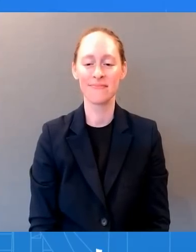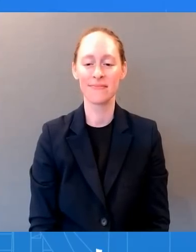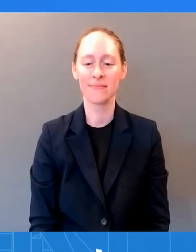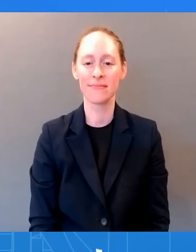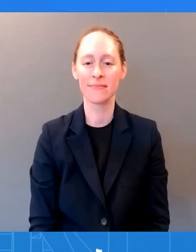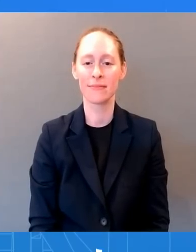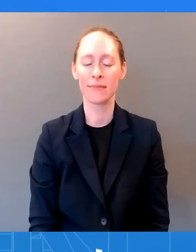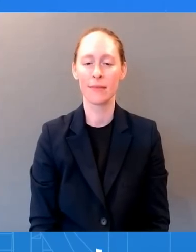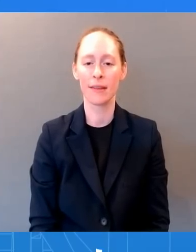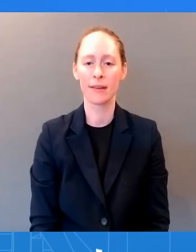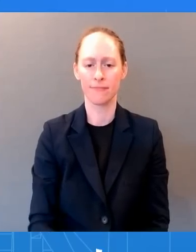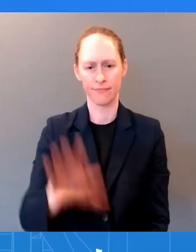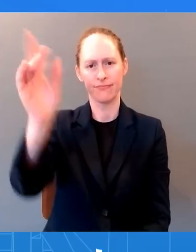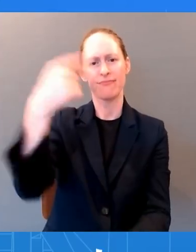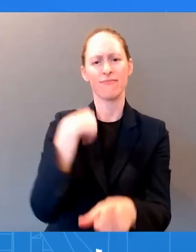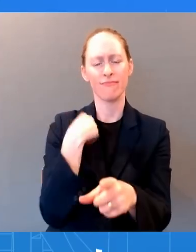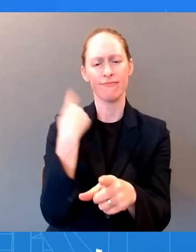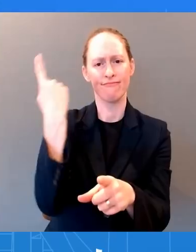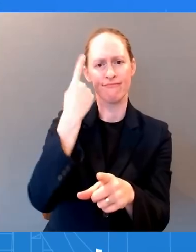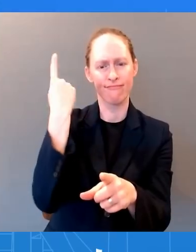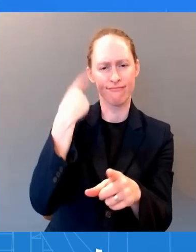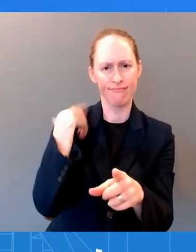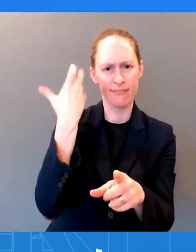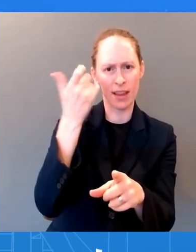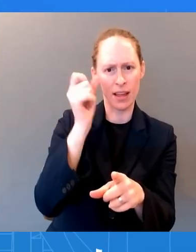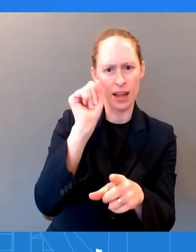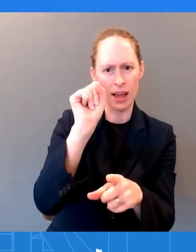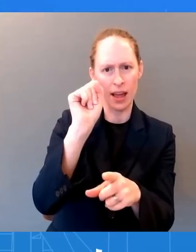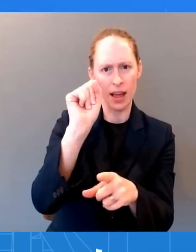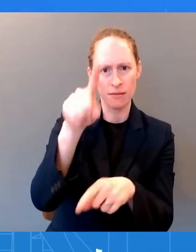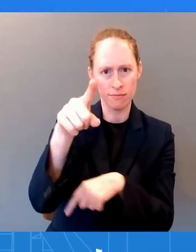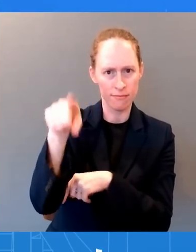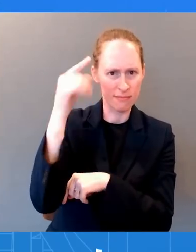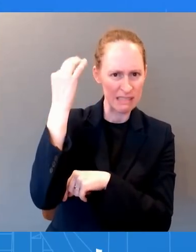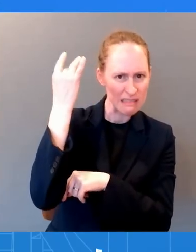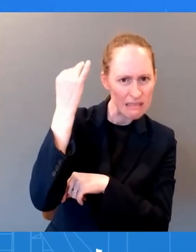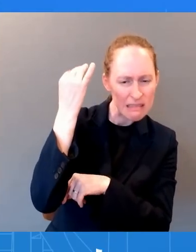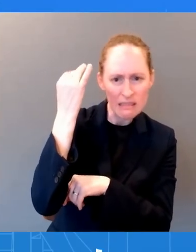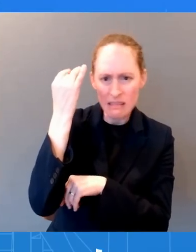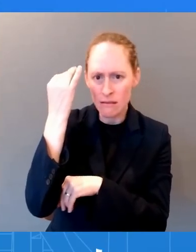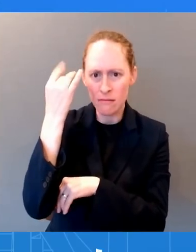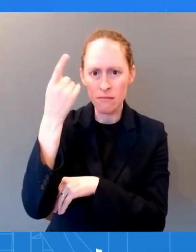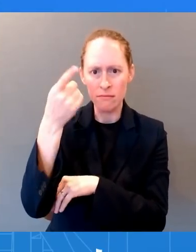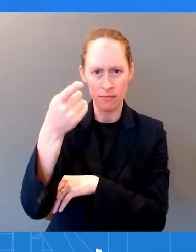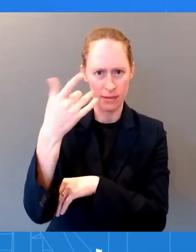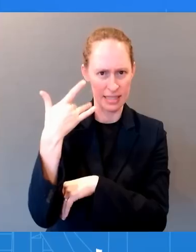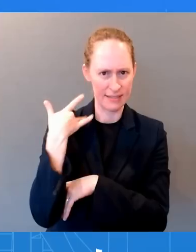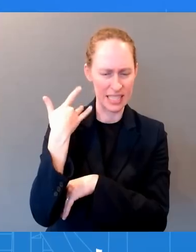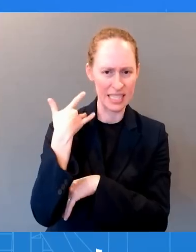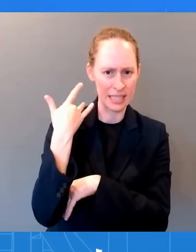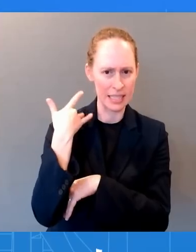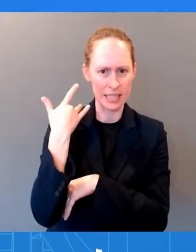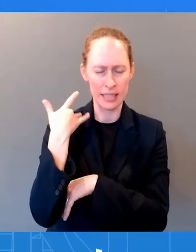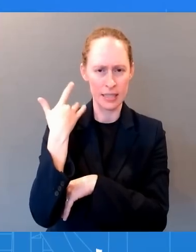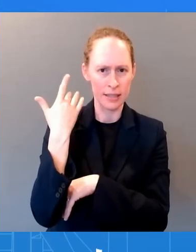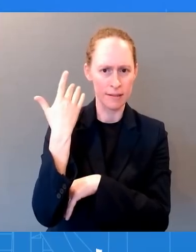of the classified documents found at former President Trump's home in Florida. Does the President intend to get briefed on --